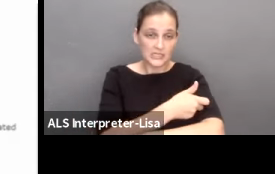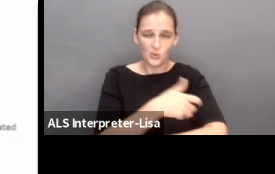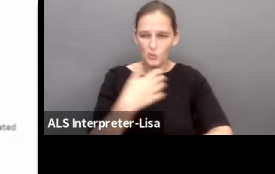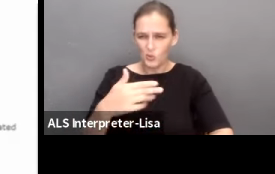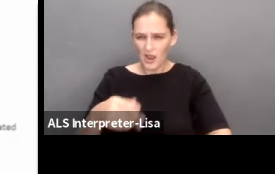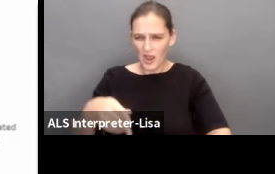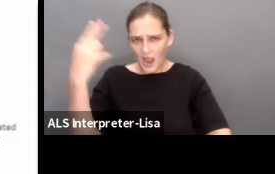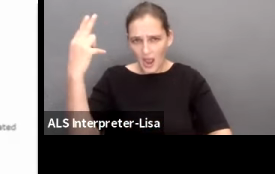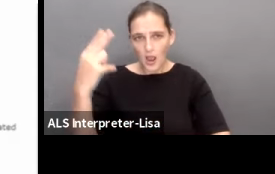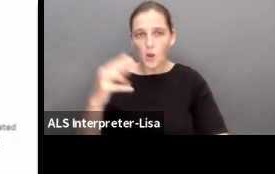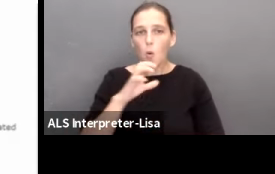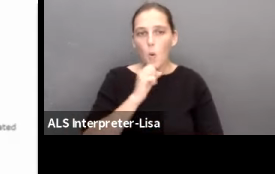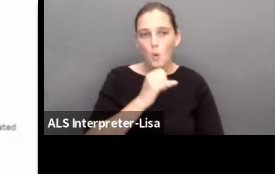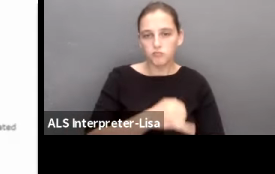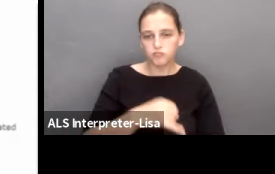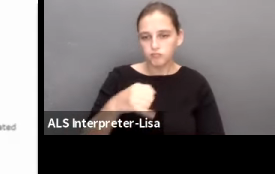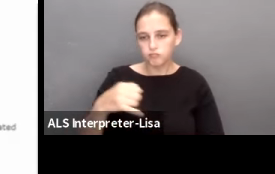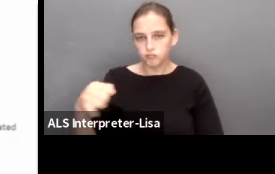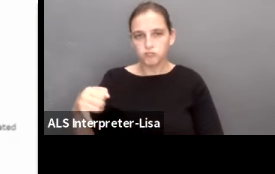that orange line of people getting vaccinated so.